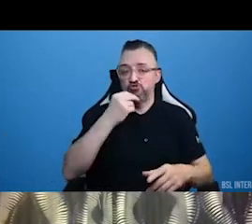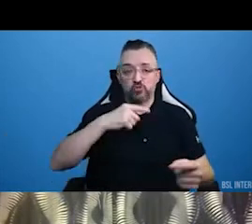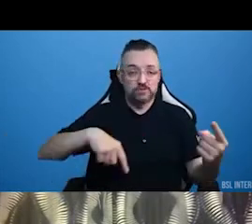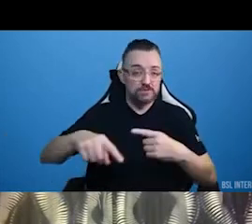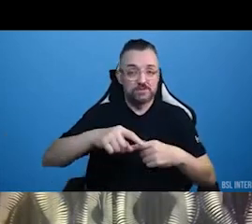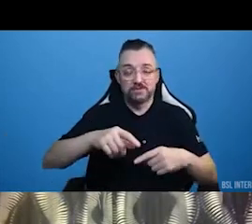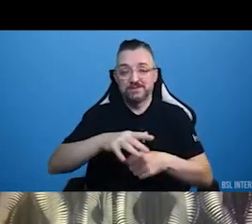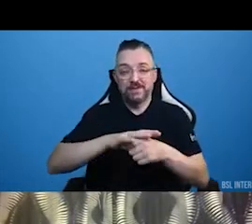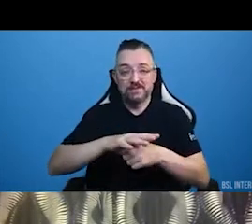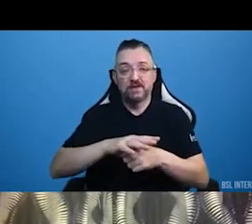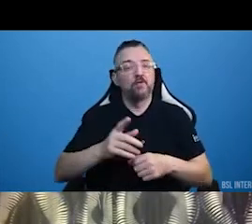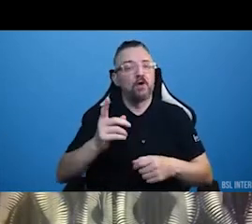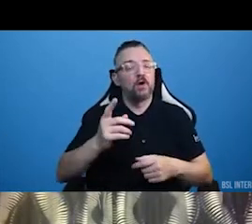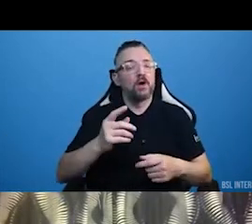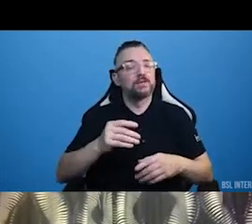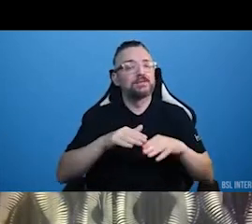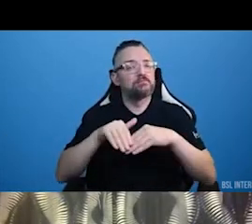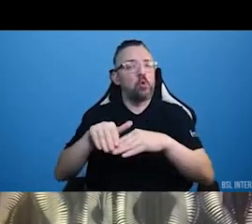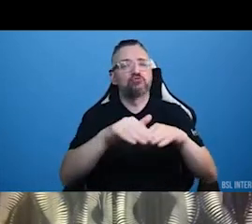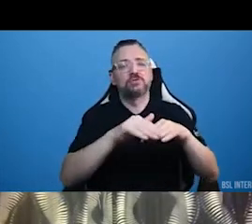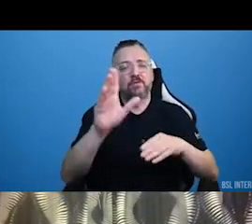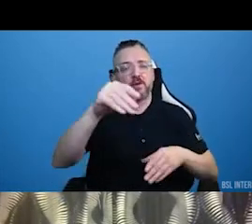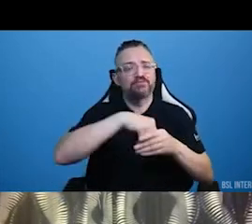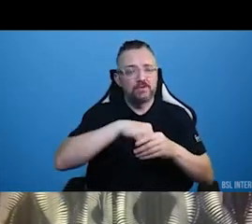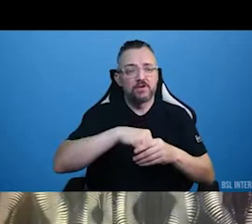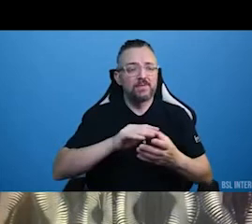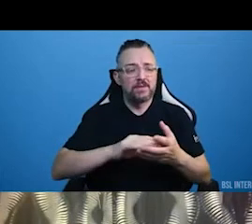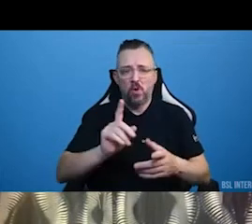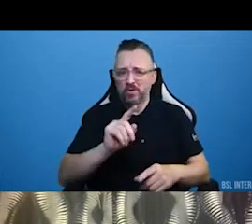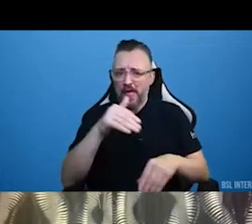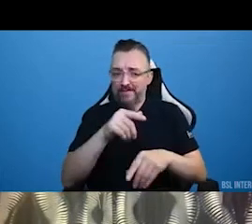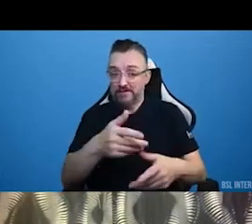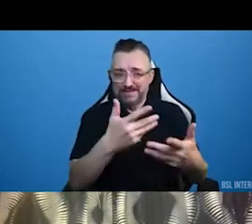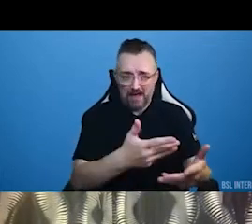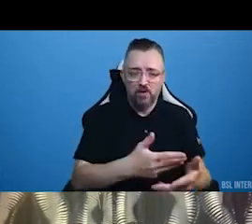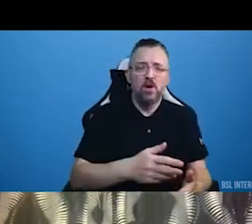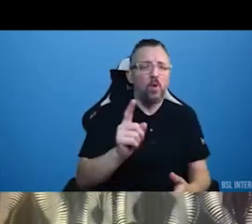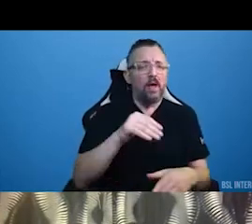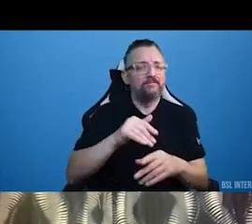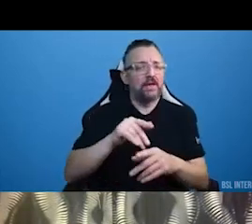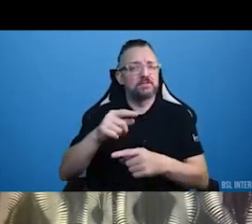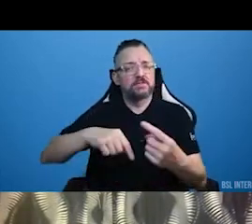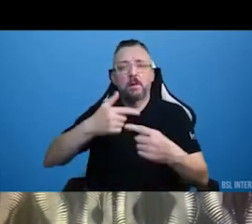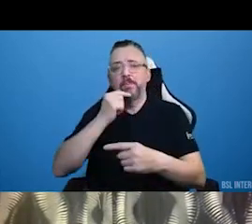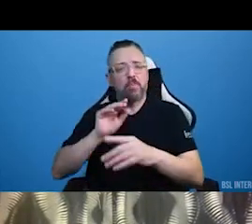to really discuss housing policy, and what's gonna affect them immediately, and affect future generations. Because unless we unpack